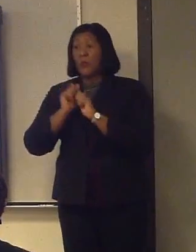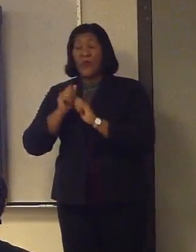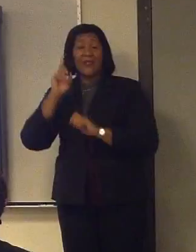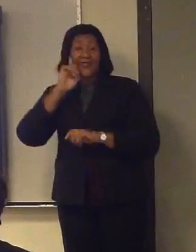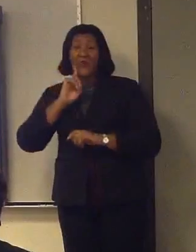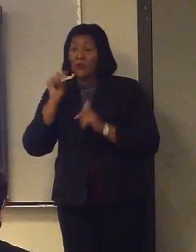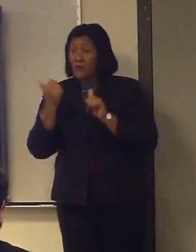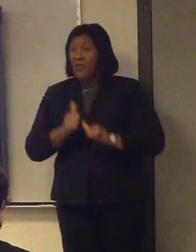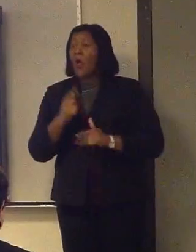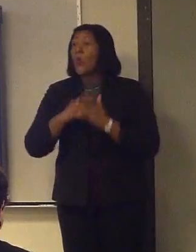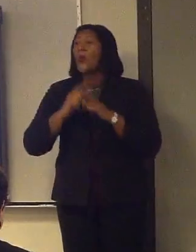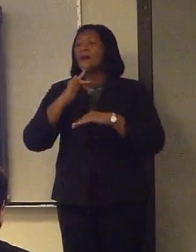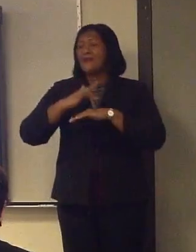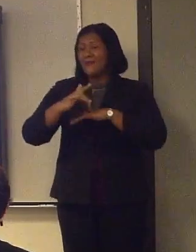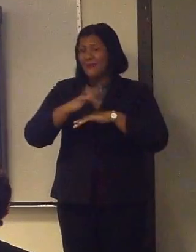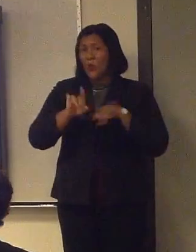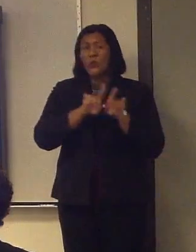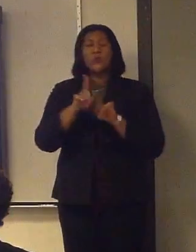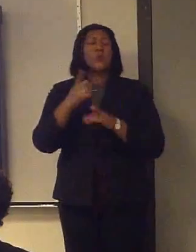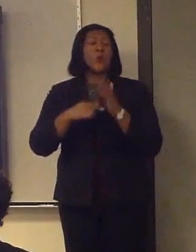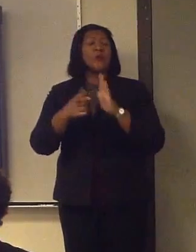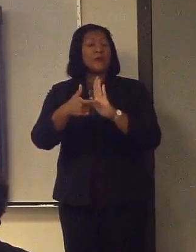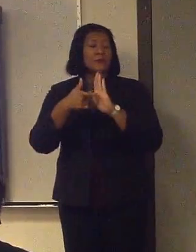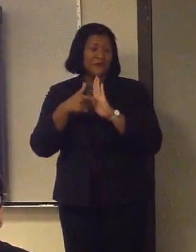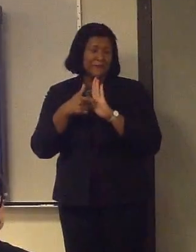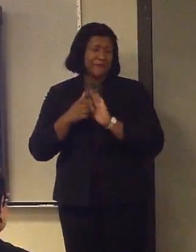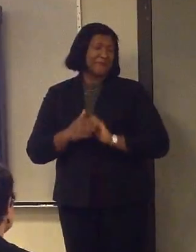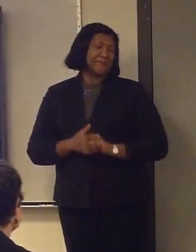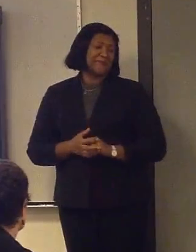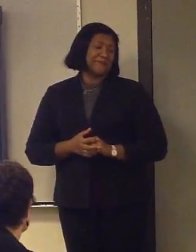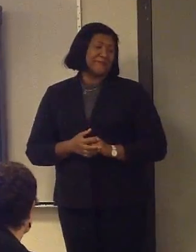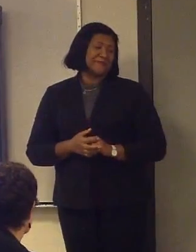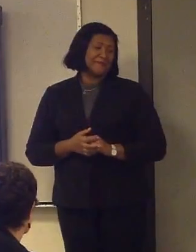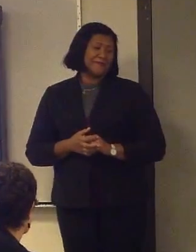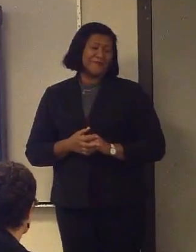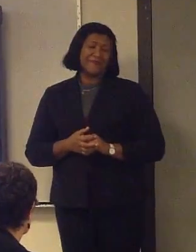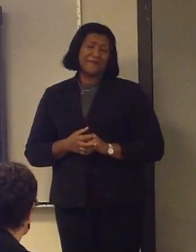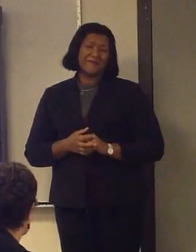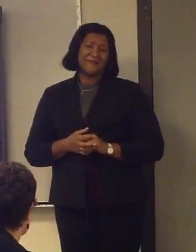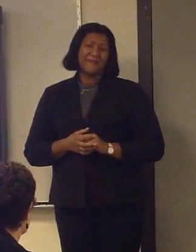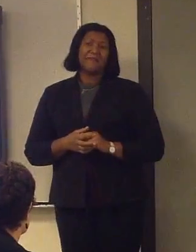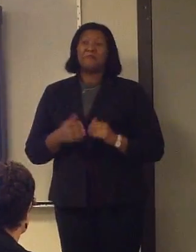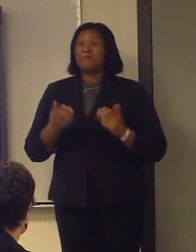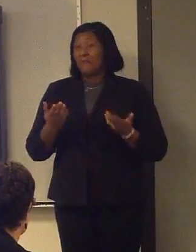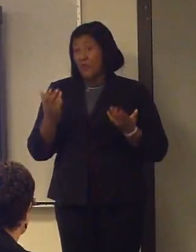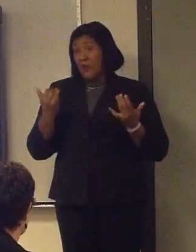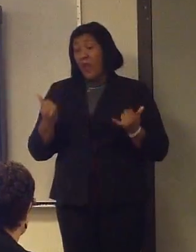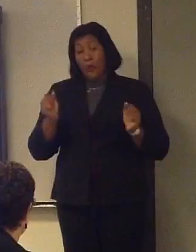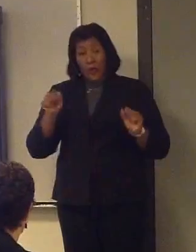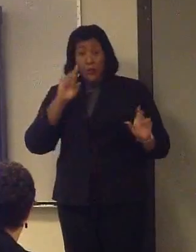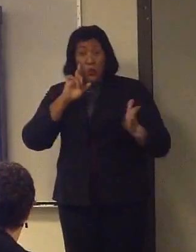available and required. You can now see why advocacy for people with